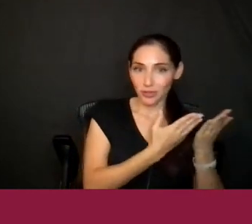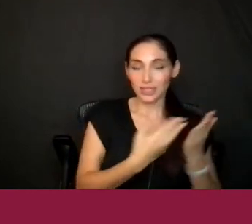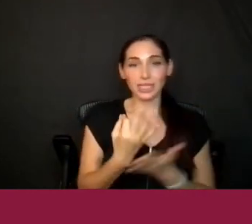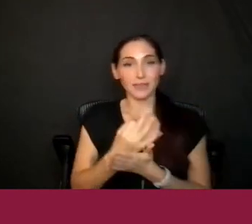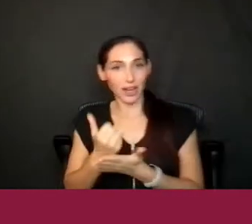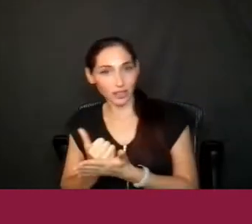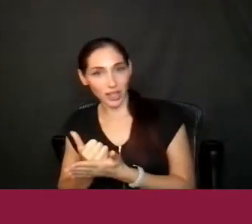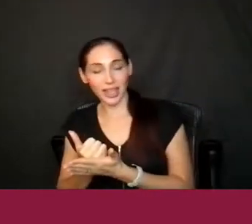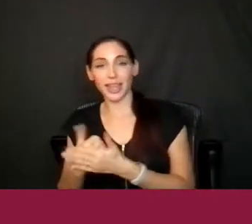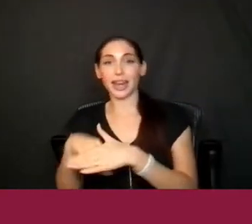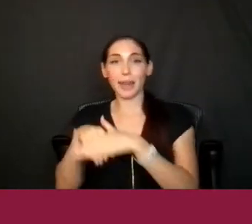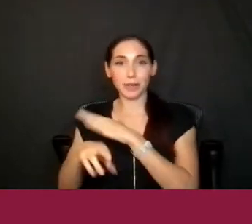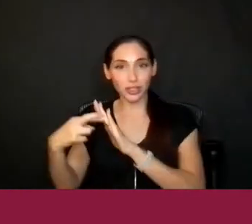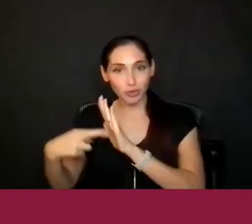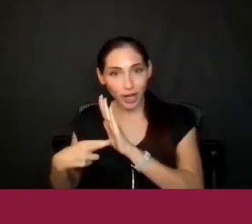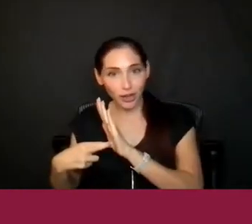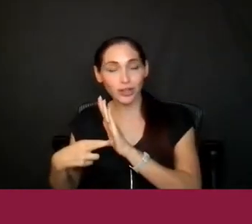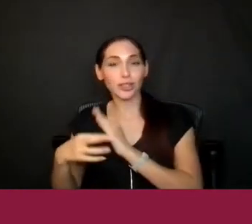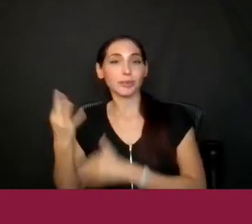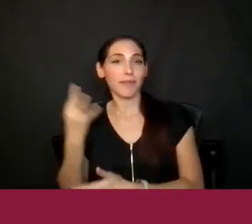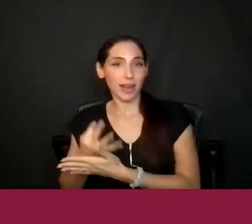and records, and fiscal services came together to really, uh,